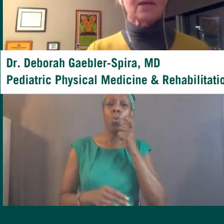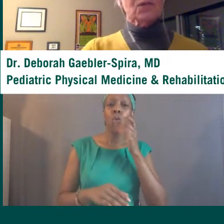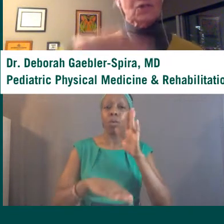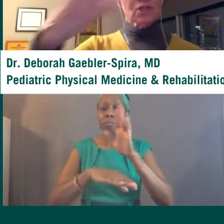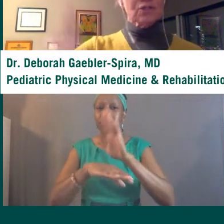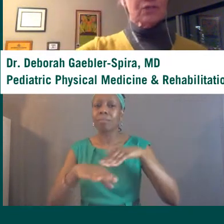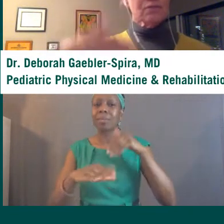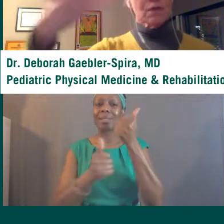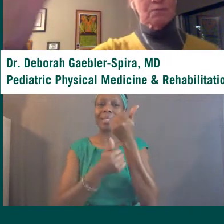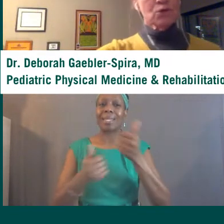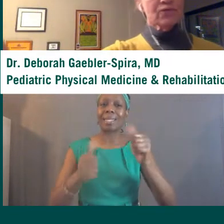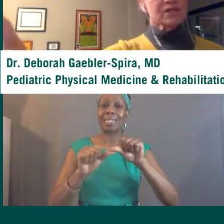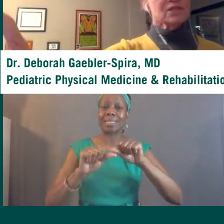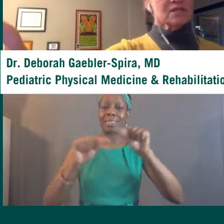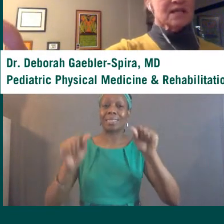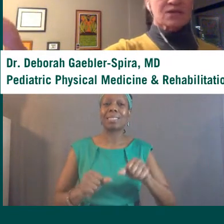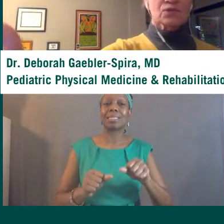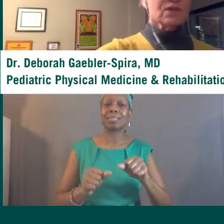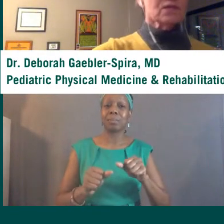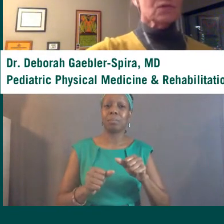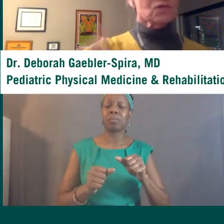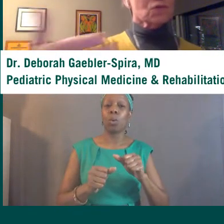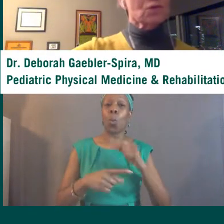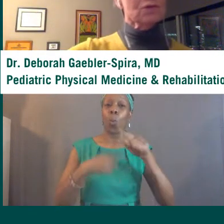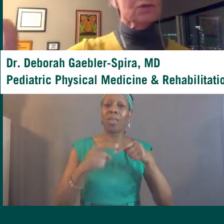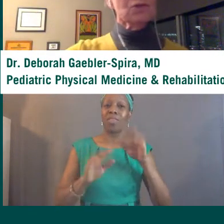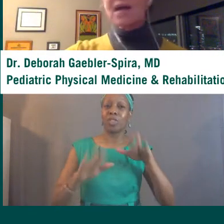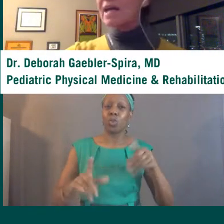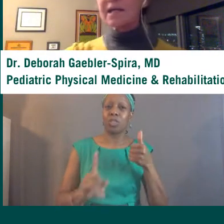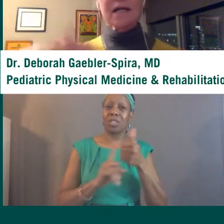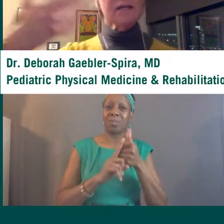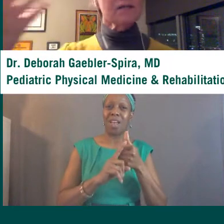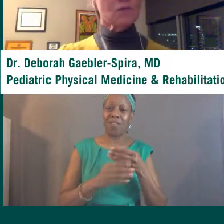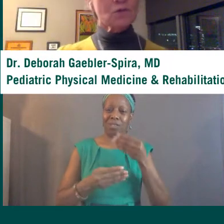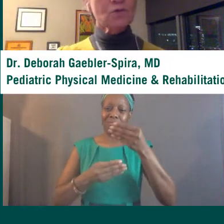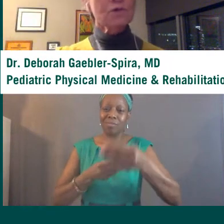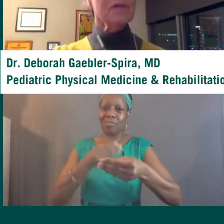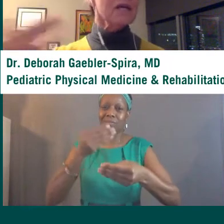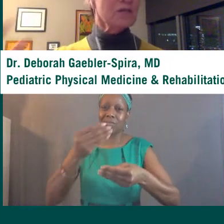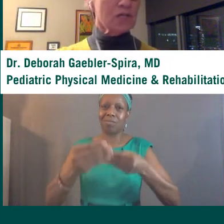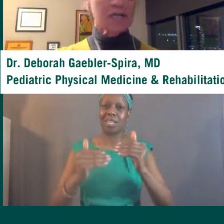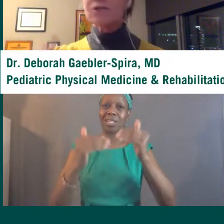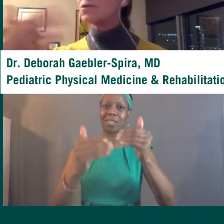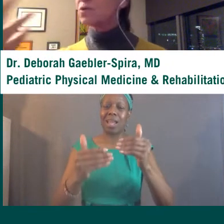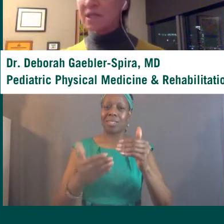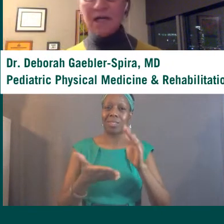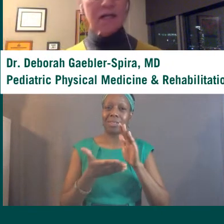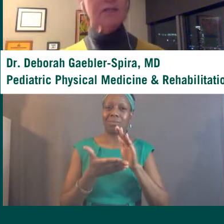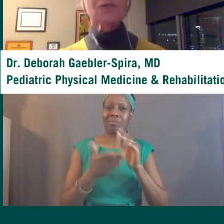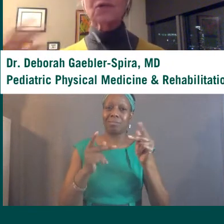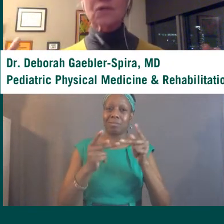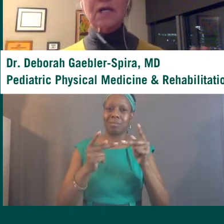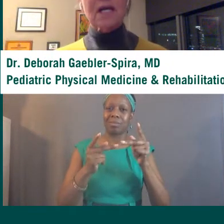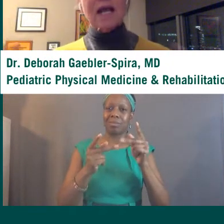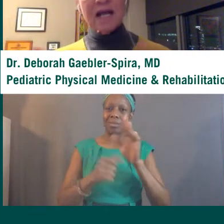As the children move into the next phase of school, you add on the school, the educators, psychologists